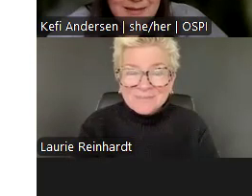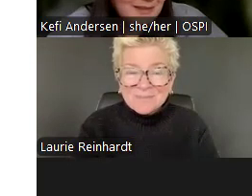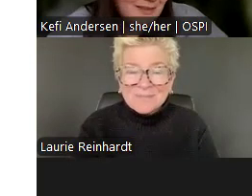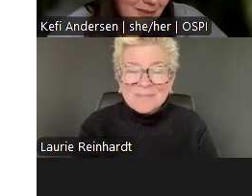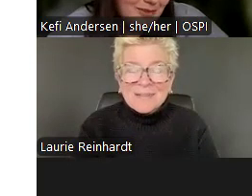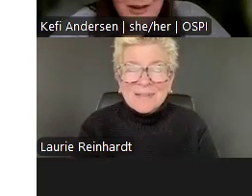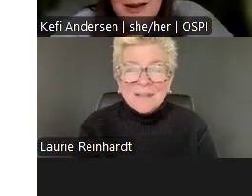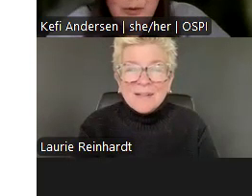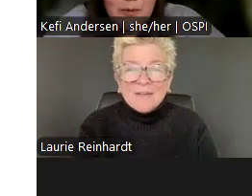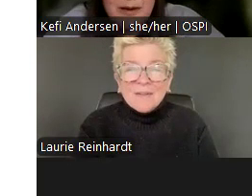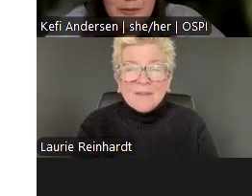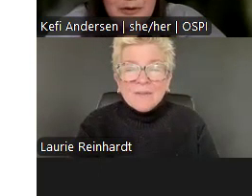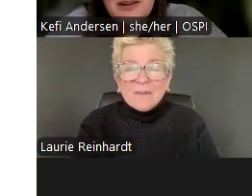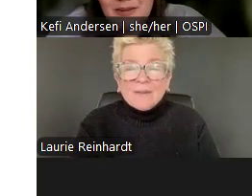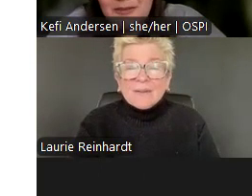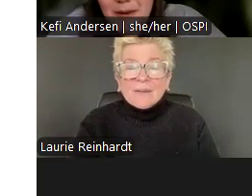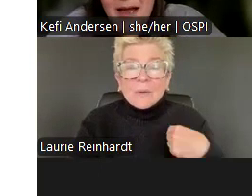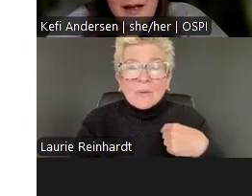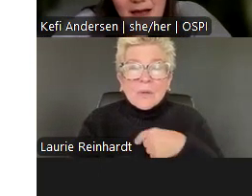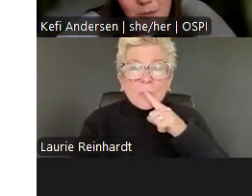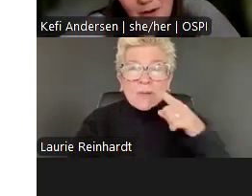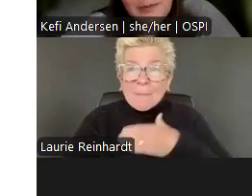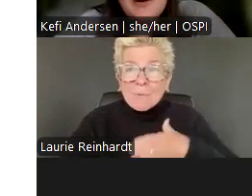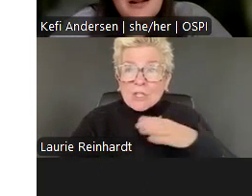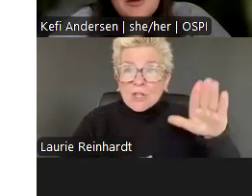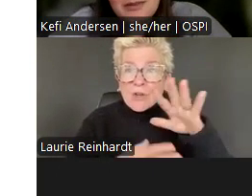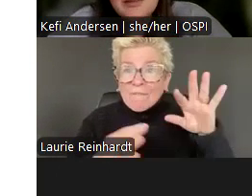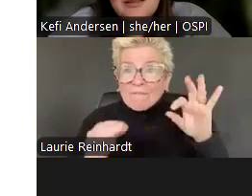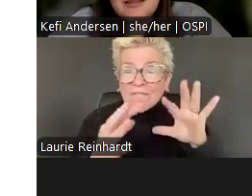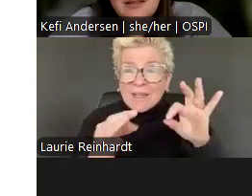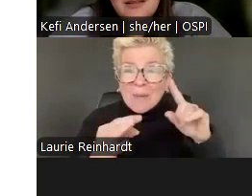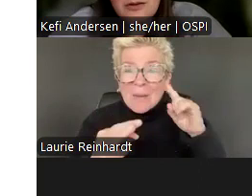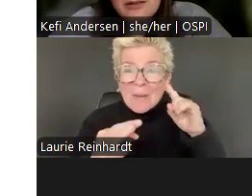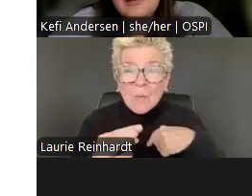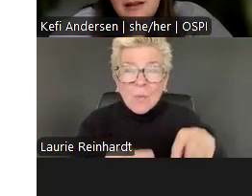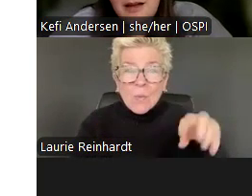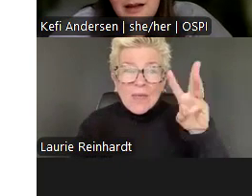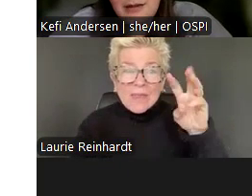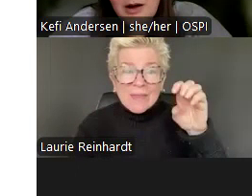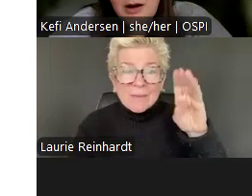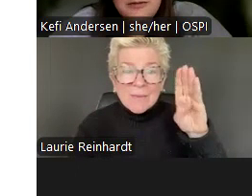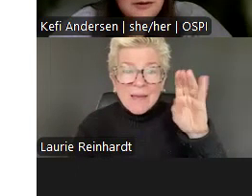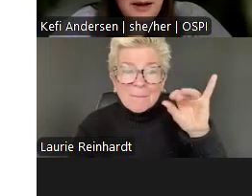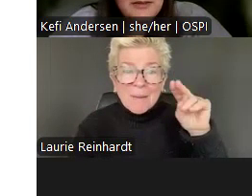and so we appreciate your feedback. When our webinar closes, you'll see our feedback